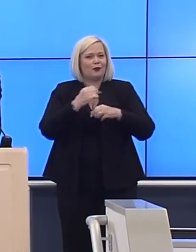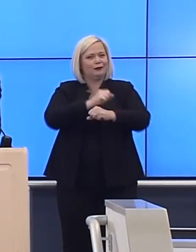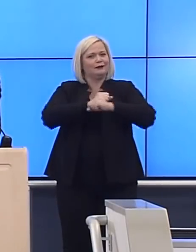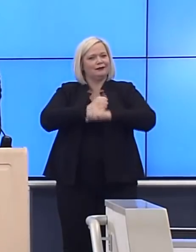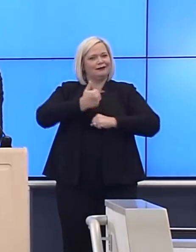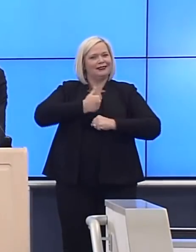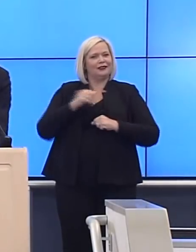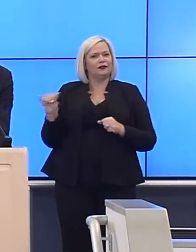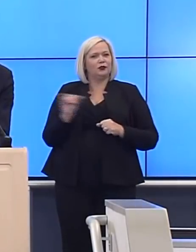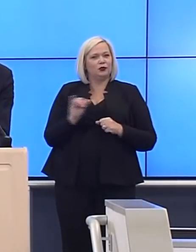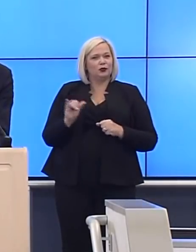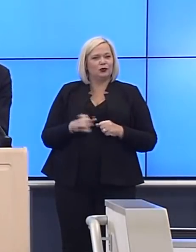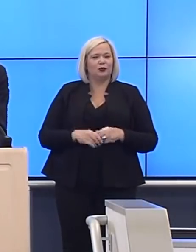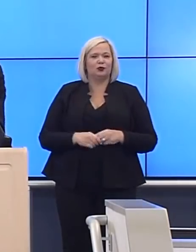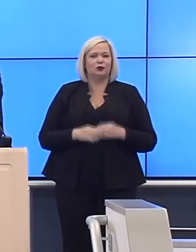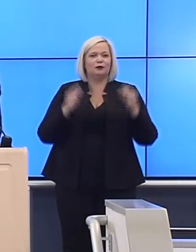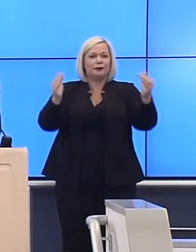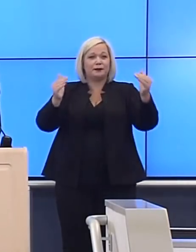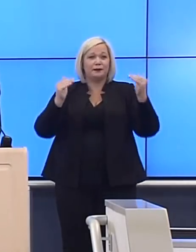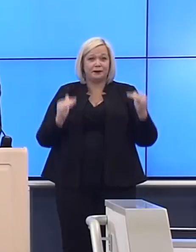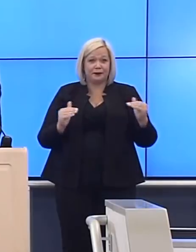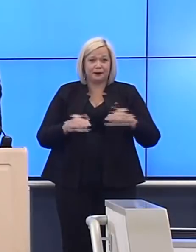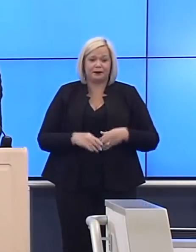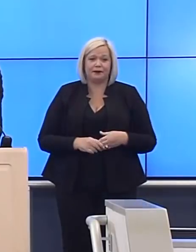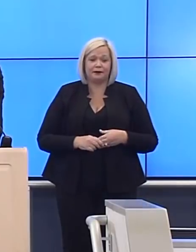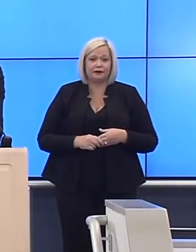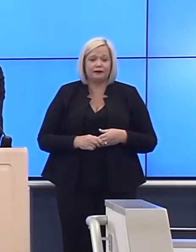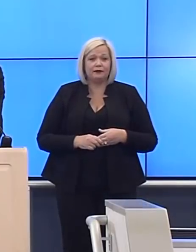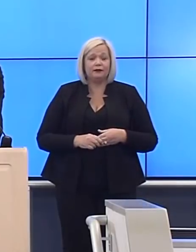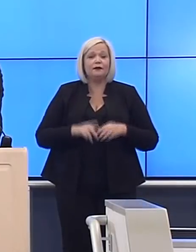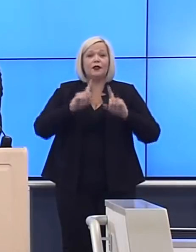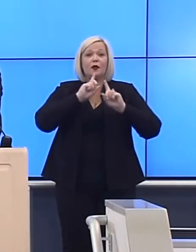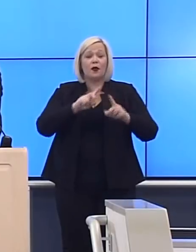CDC JUST THIS WEEK CONFIRMED THAT MASS NOT ONLY PROTECT OTHERS BUT THEY PROTECT THE